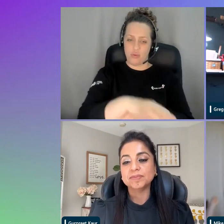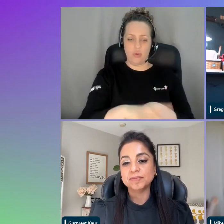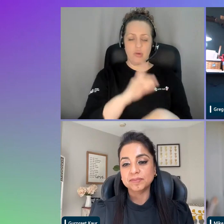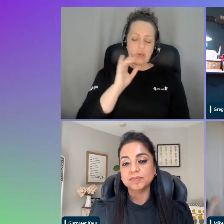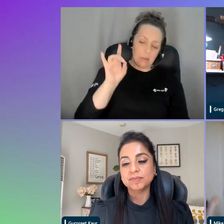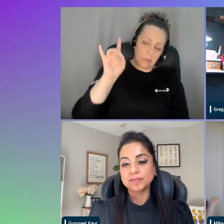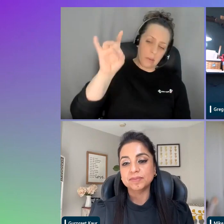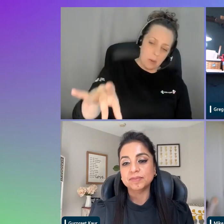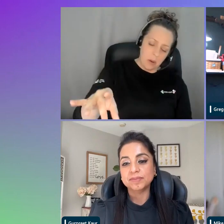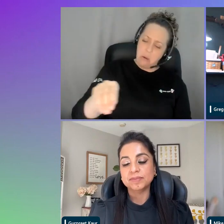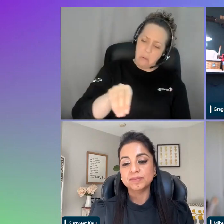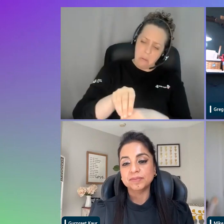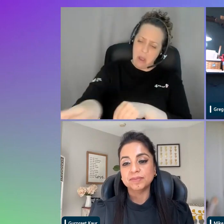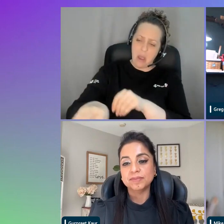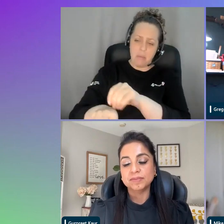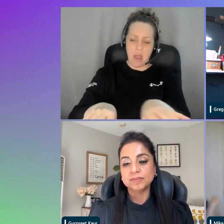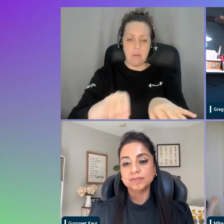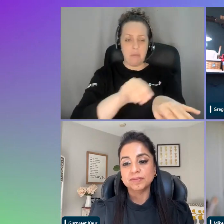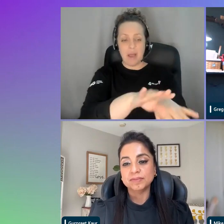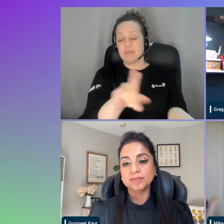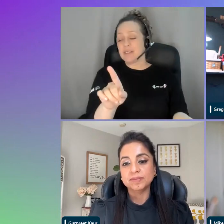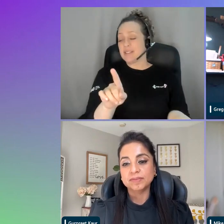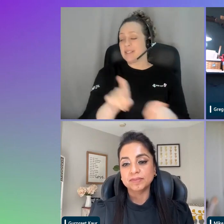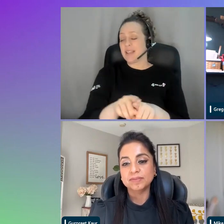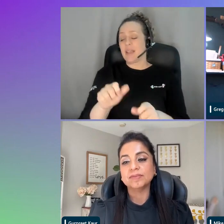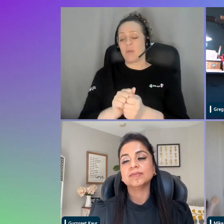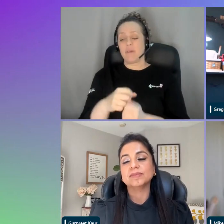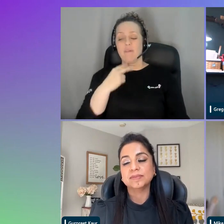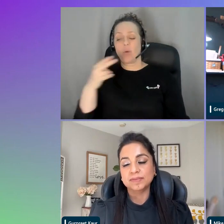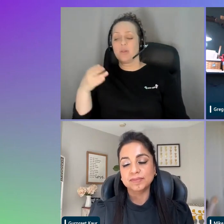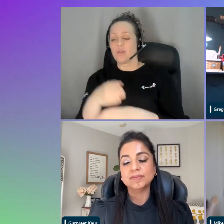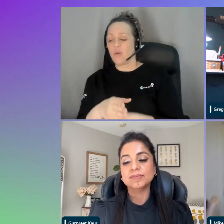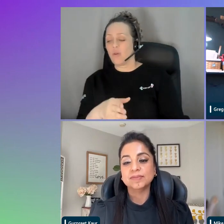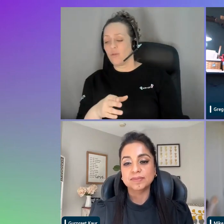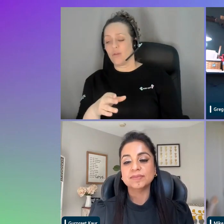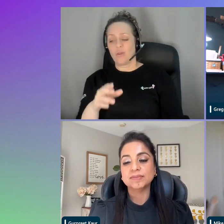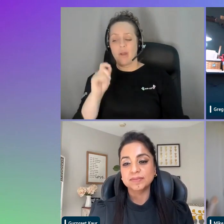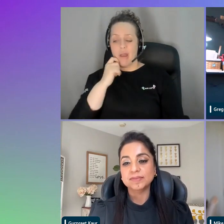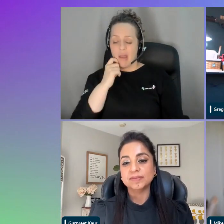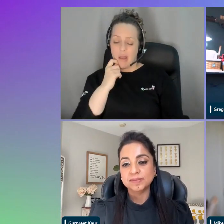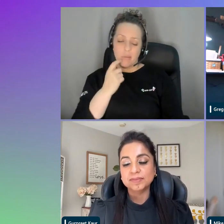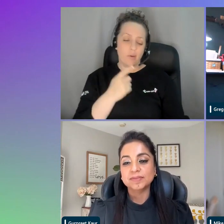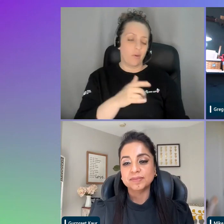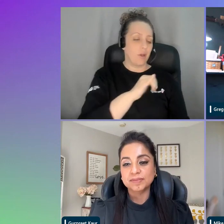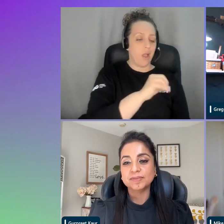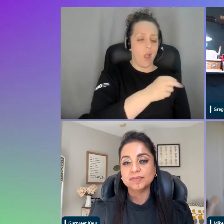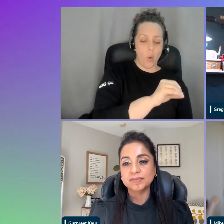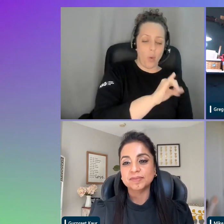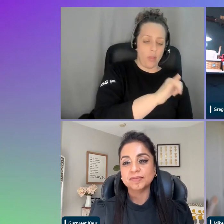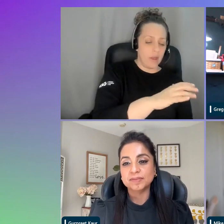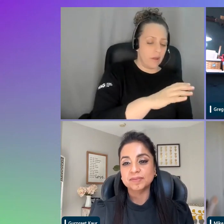happen with VoiceOver when I was at Apple with Yahoo mail at Yahoo, and with automatic alt text in fact, at meta, uh, on